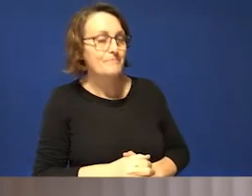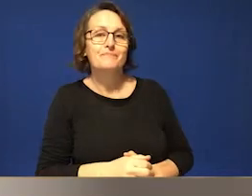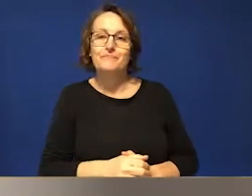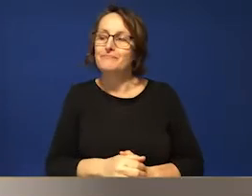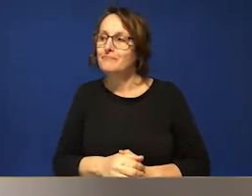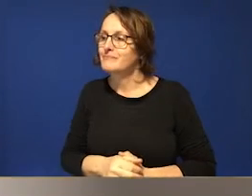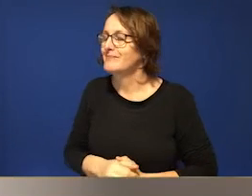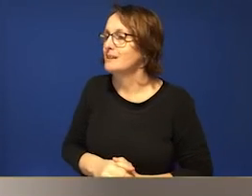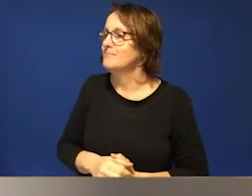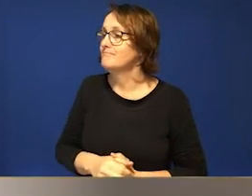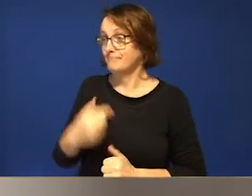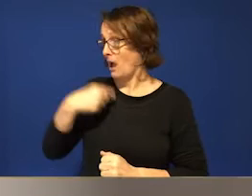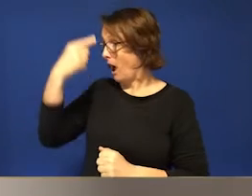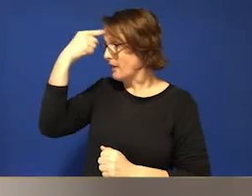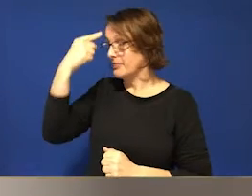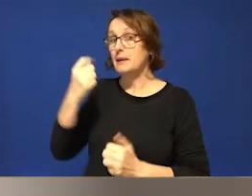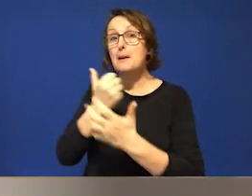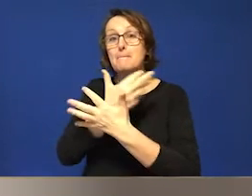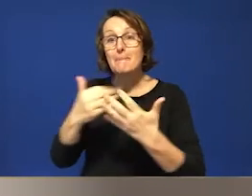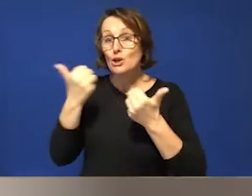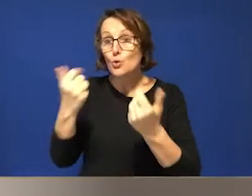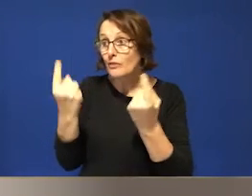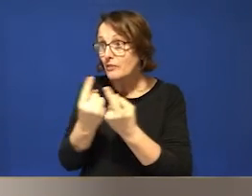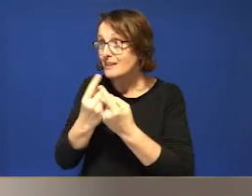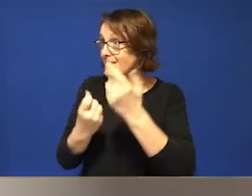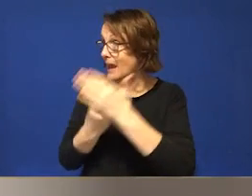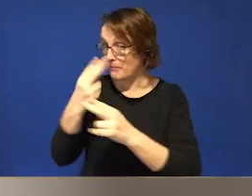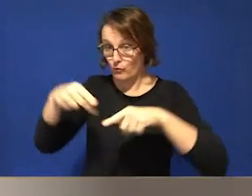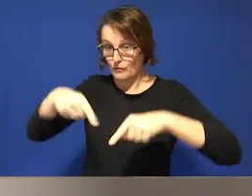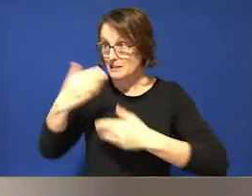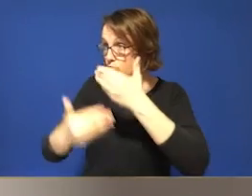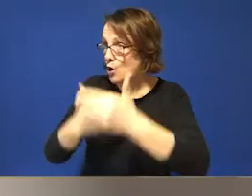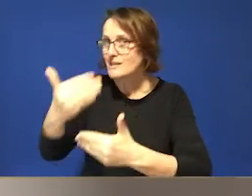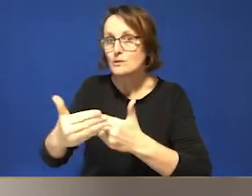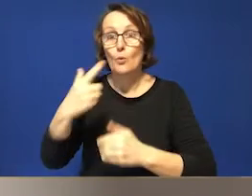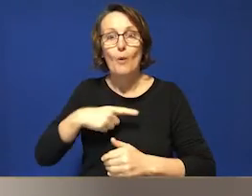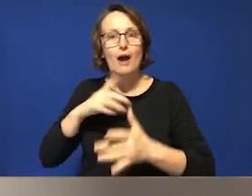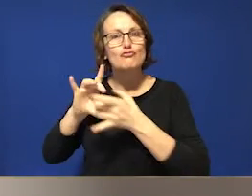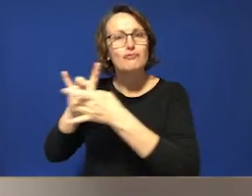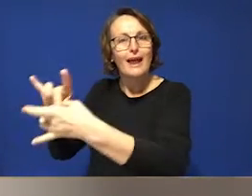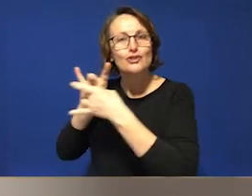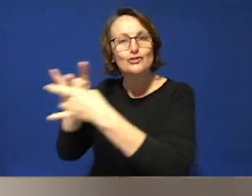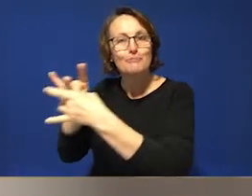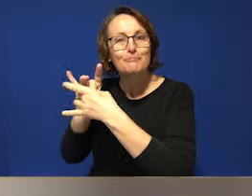Iterative is the right word, because I think one of the really good things that happen in this process is a direct relationship.